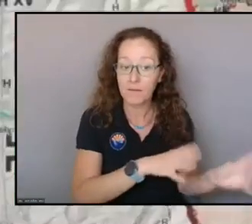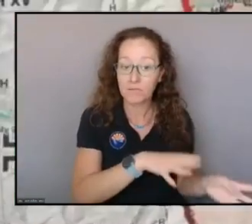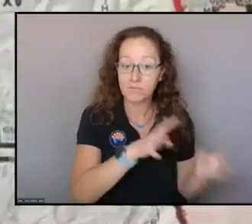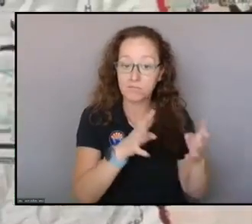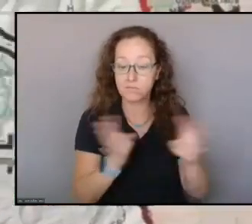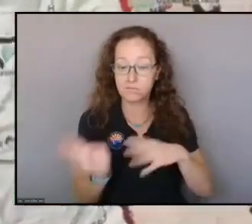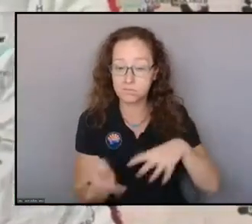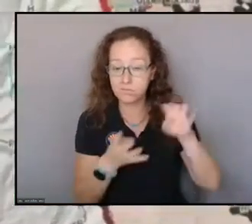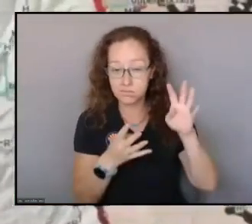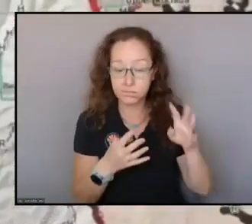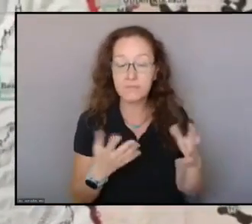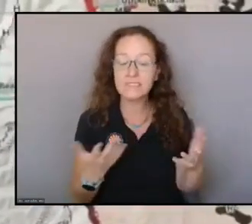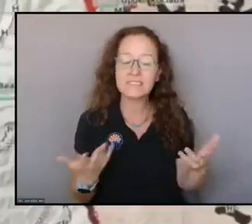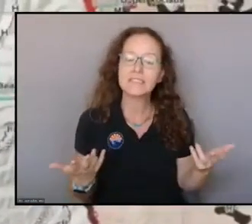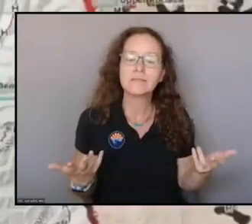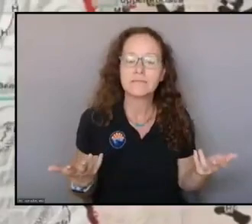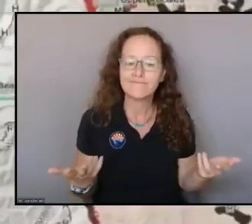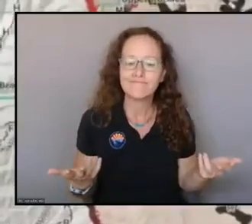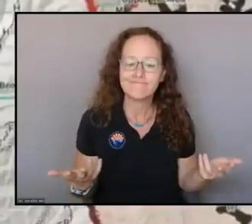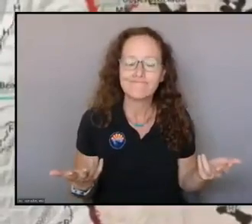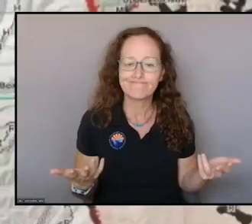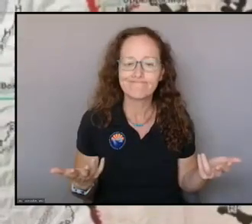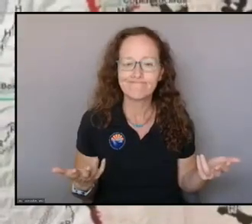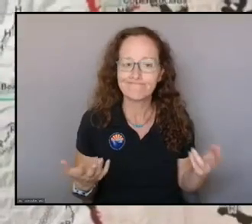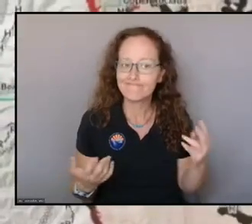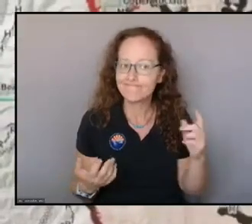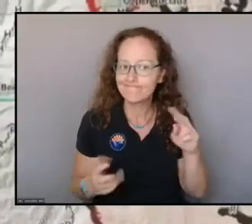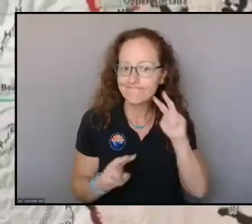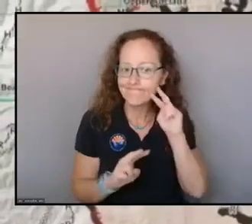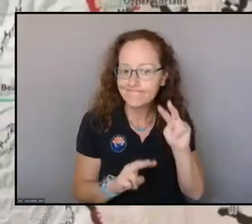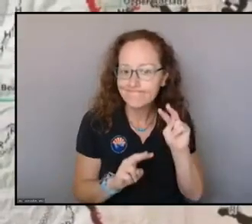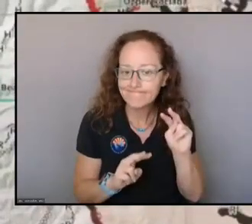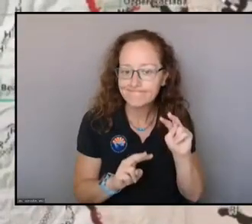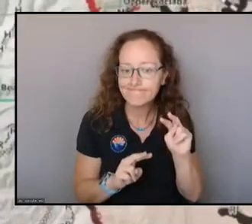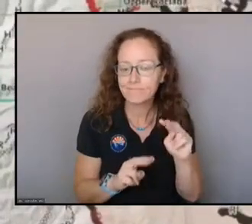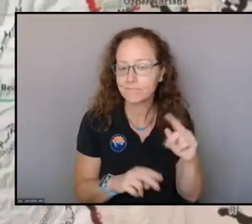SO THOSE ARE JUST SOMETHING TO KEEP AN EYE ON AS THEY